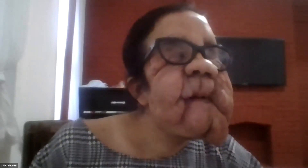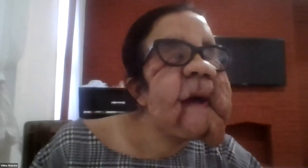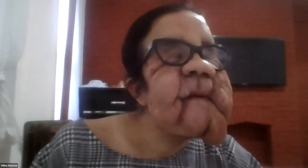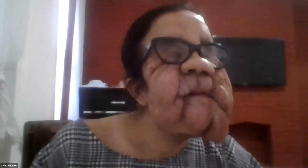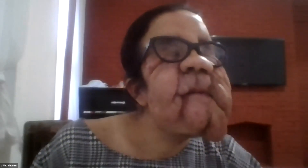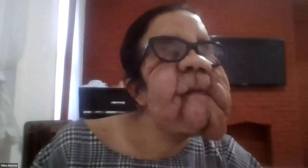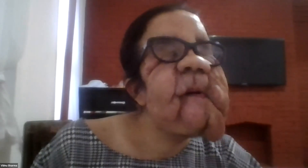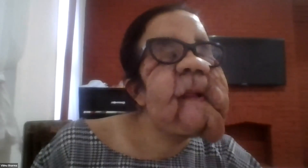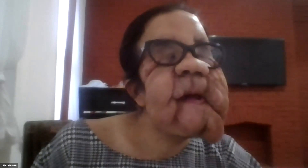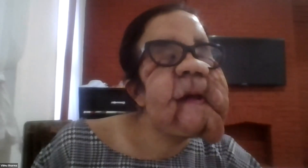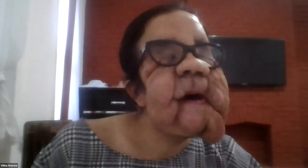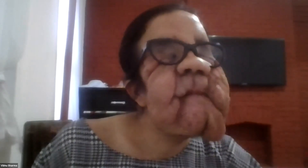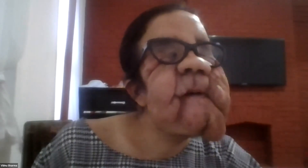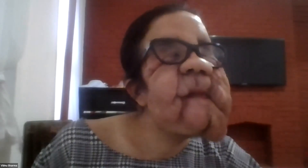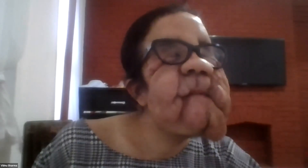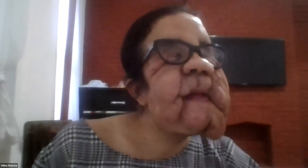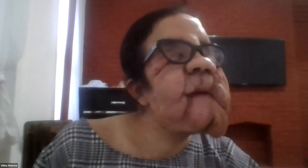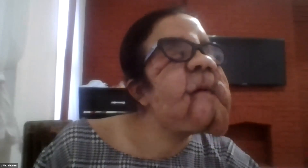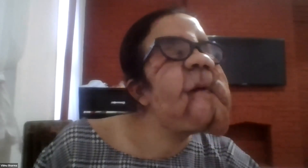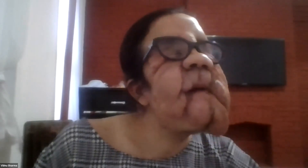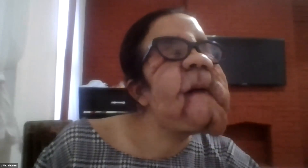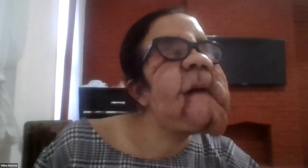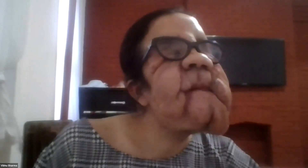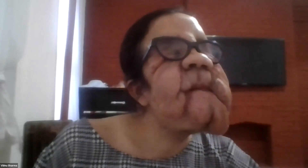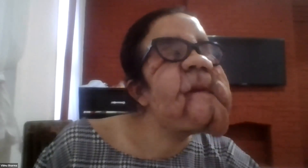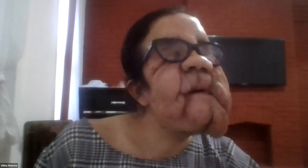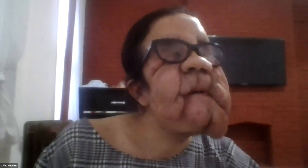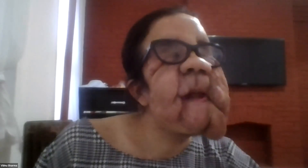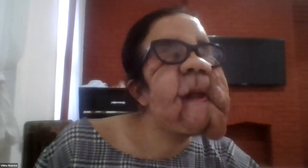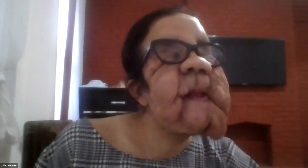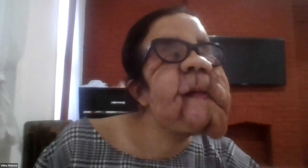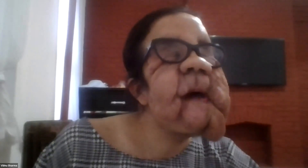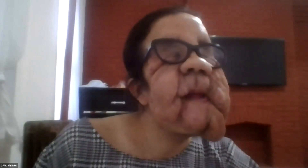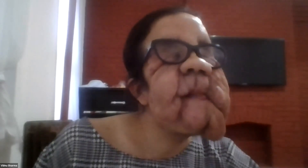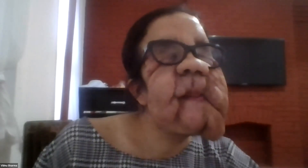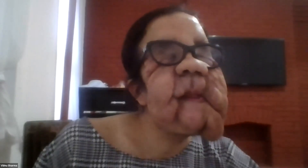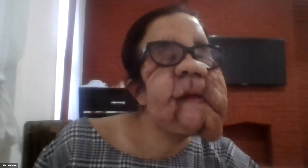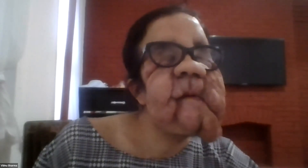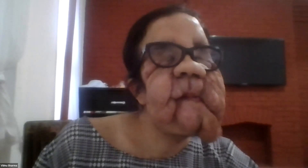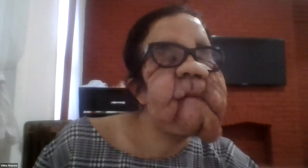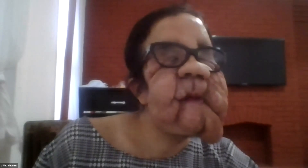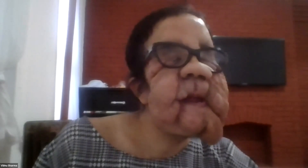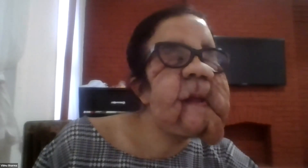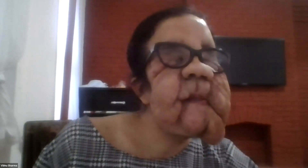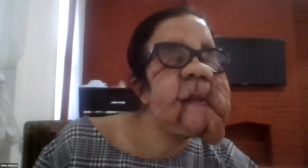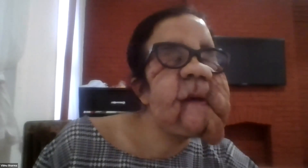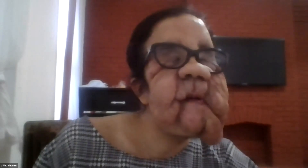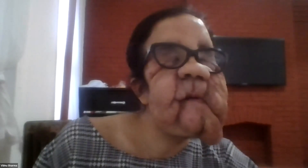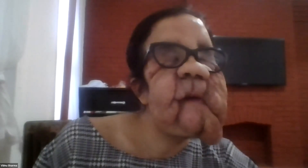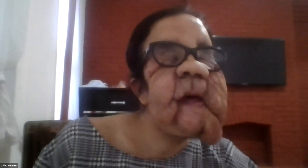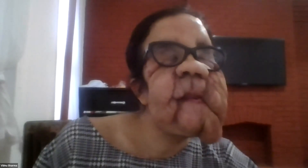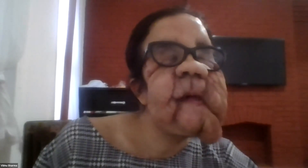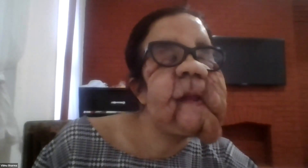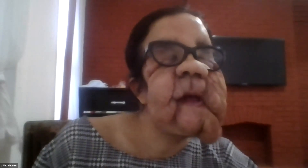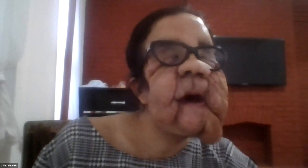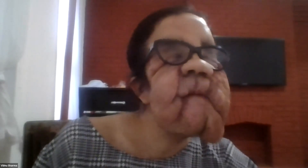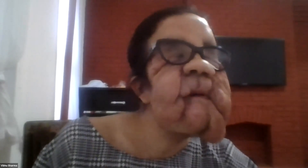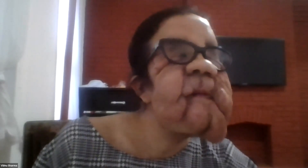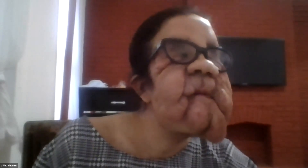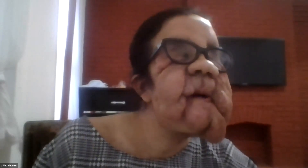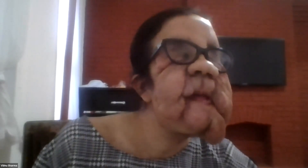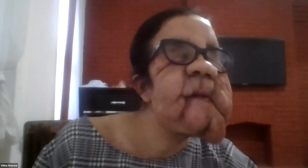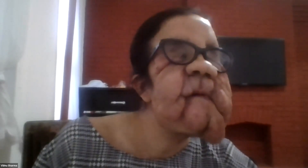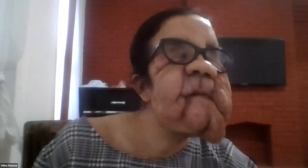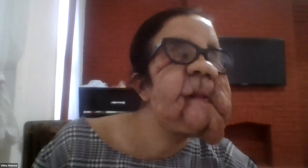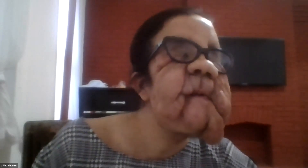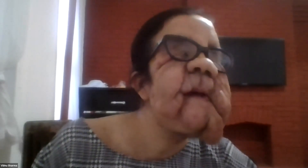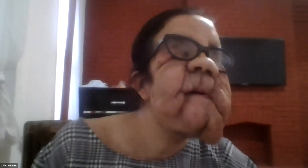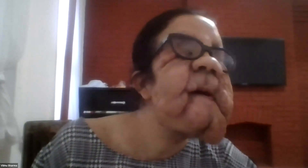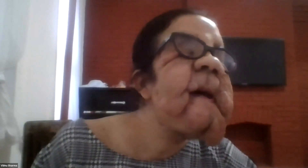Vibhu Sharma : But thank you so much, Paul I I missed the beginning of your answer, but I did I did hear it in the middle and I didn't hear you and and I was really interested to hear.